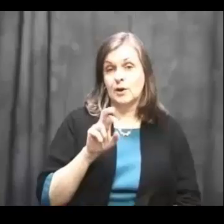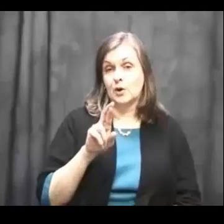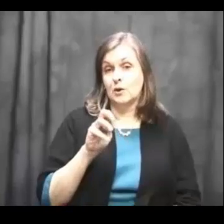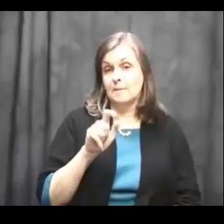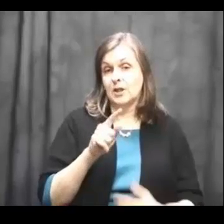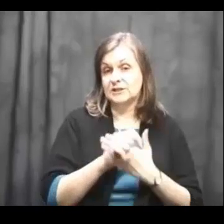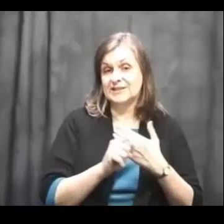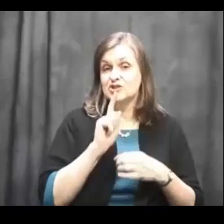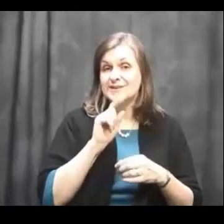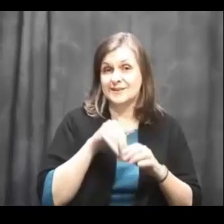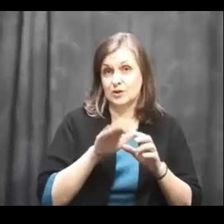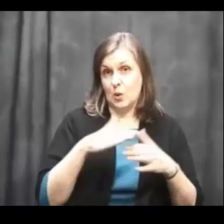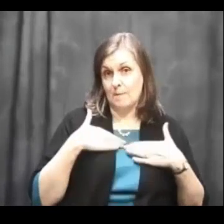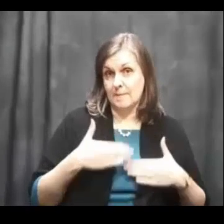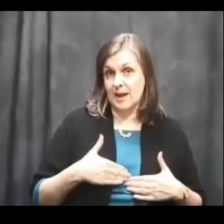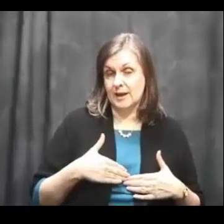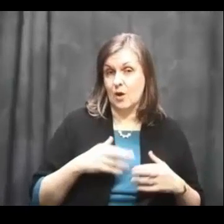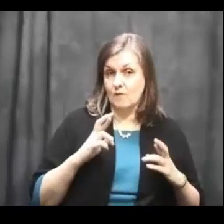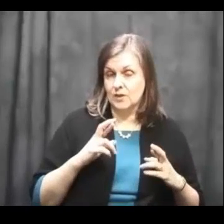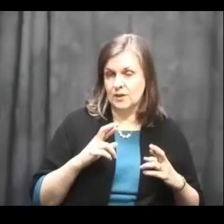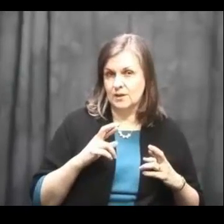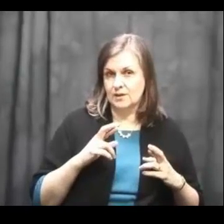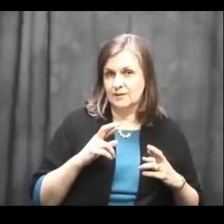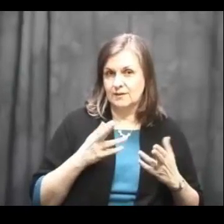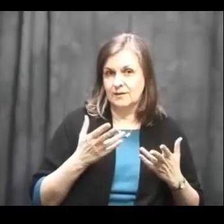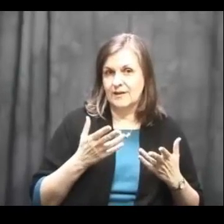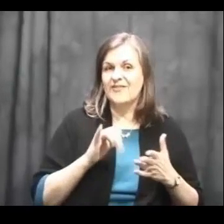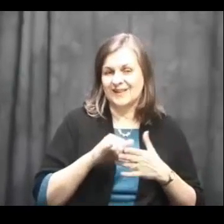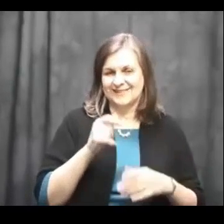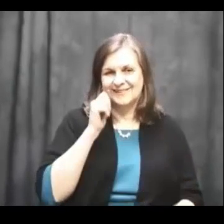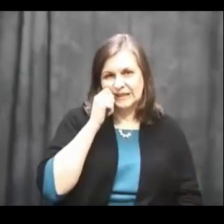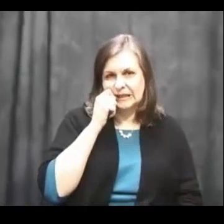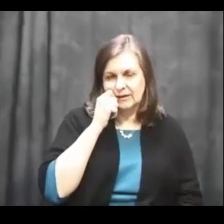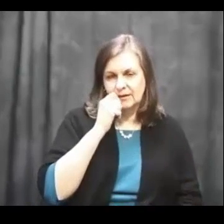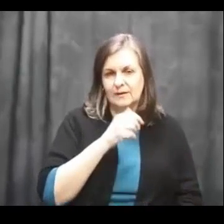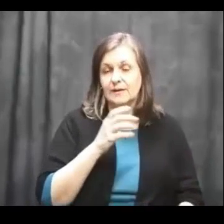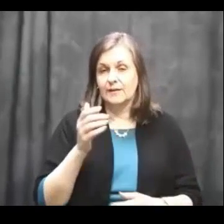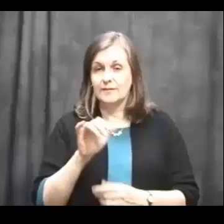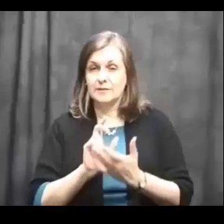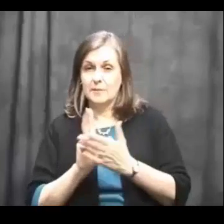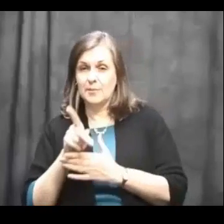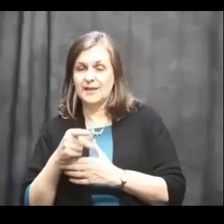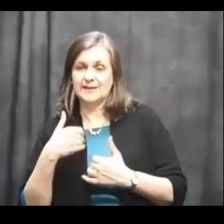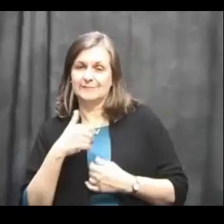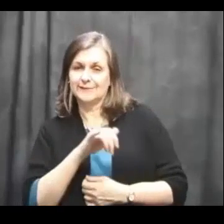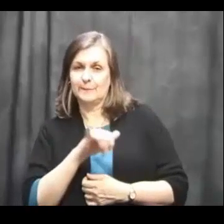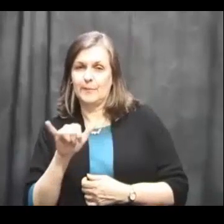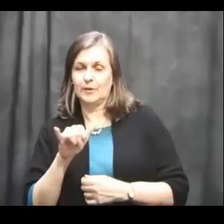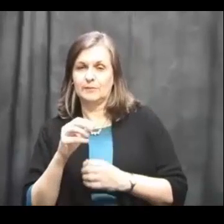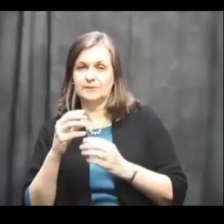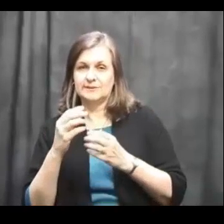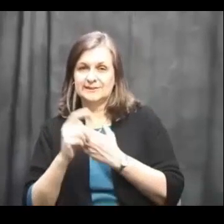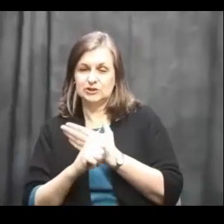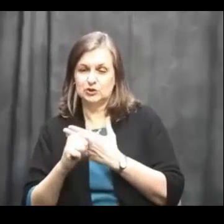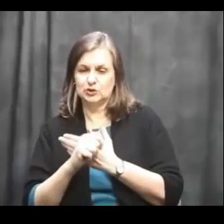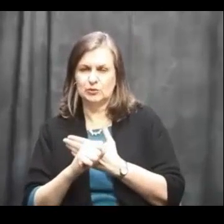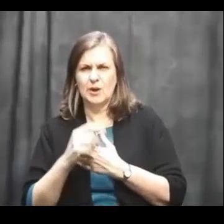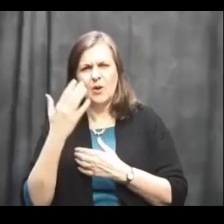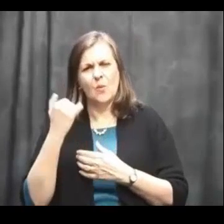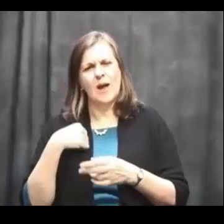In you it is your skin. In plants it's the same thing